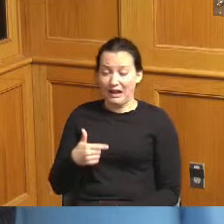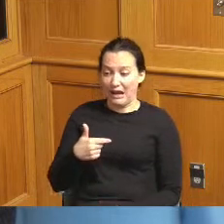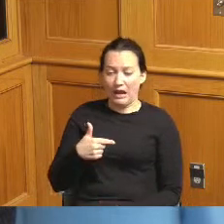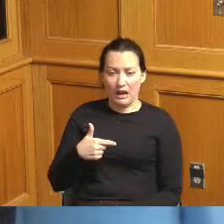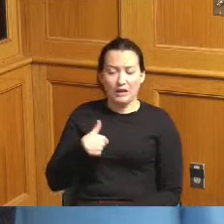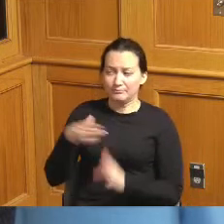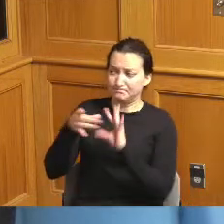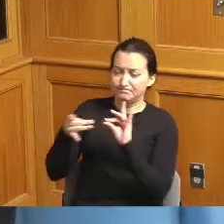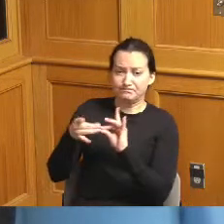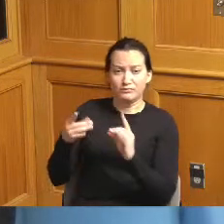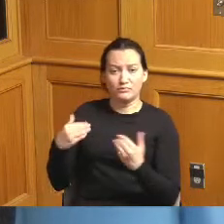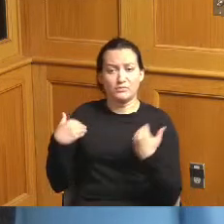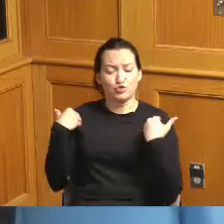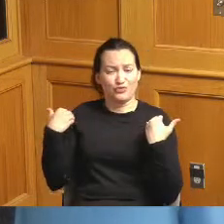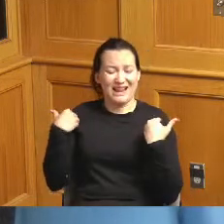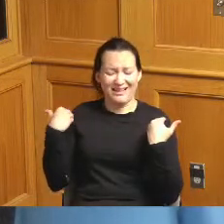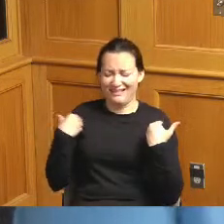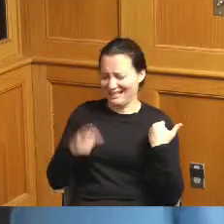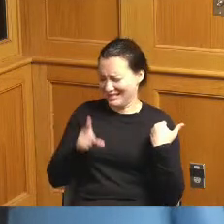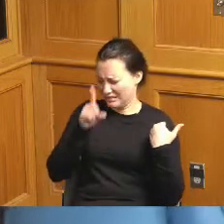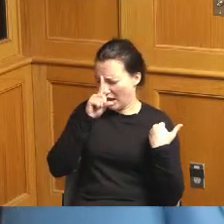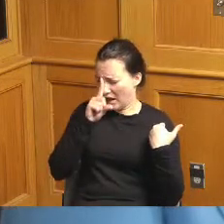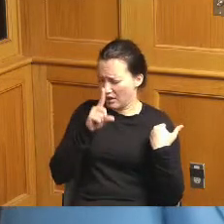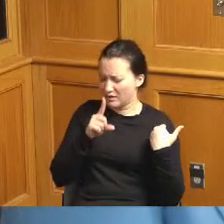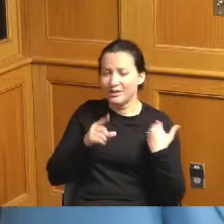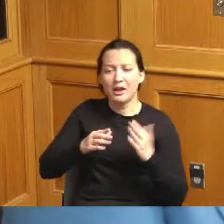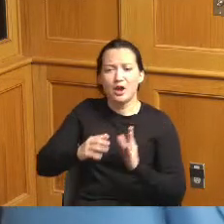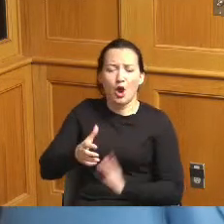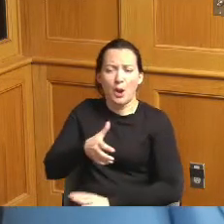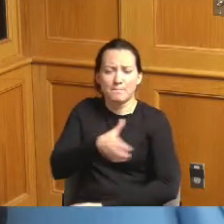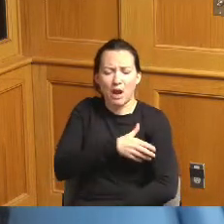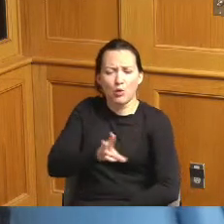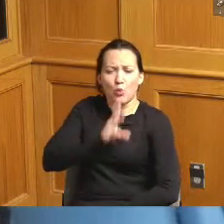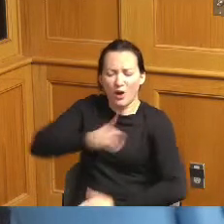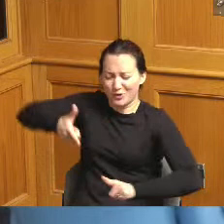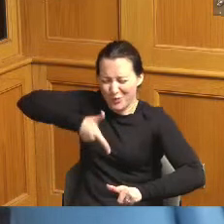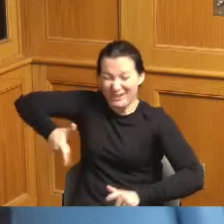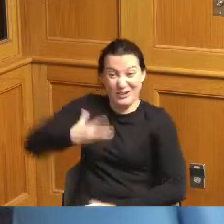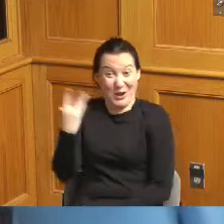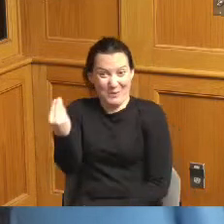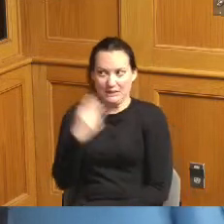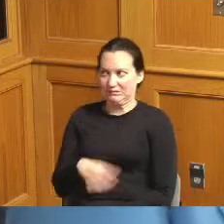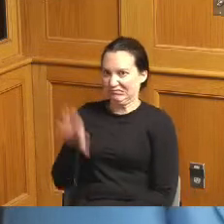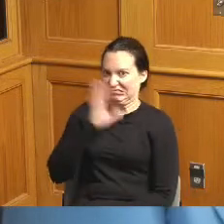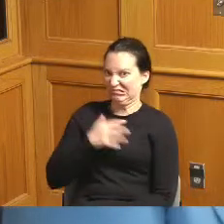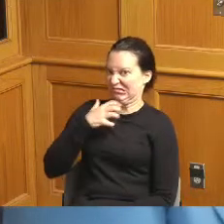up the juvenile I thought about you know power washing at least on the outside so that that